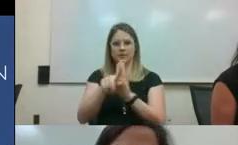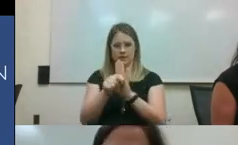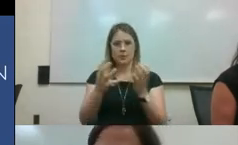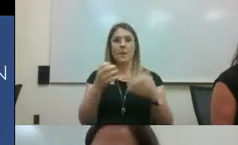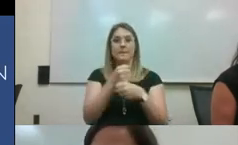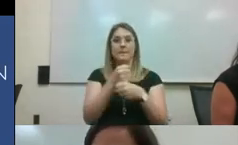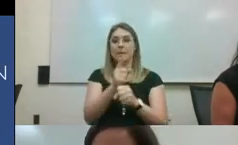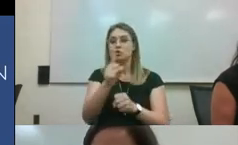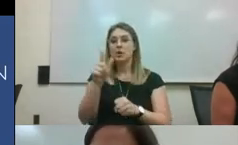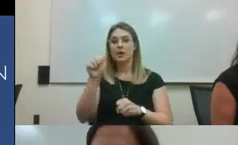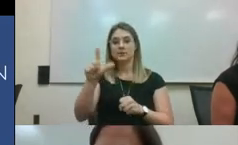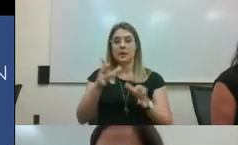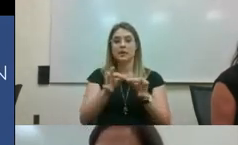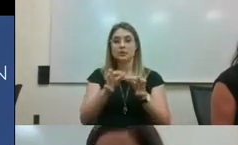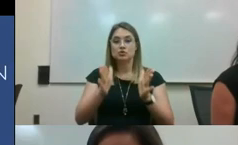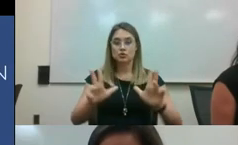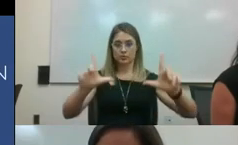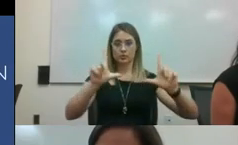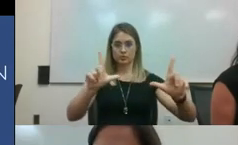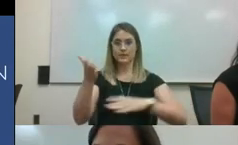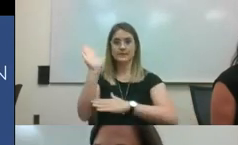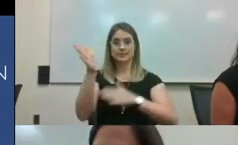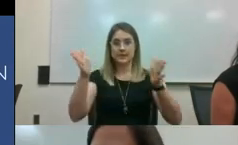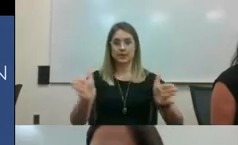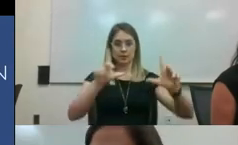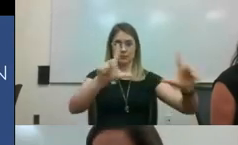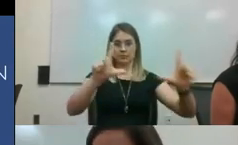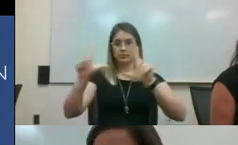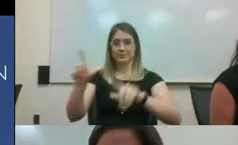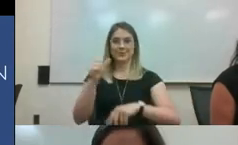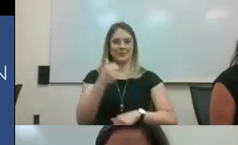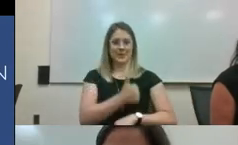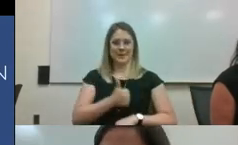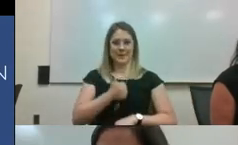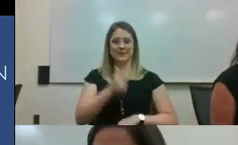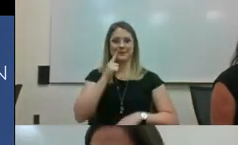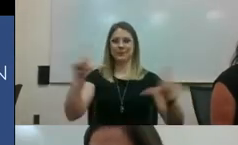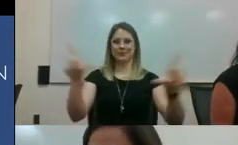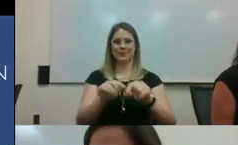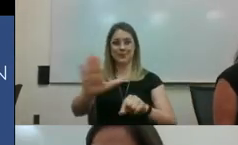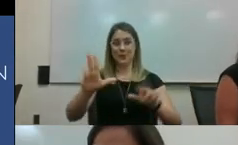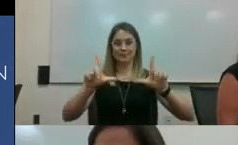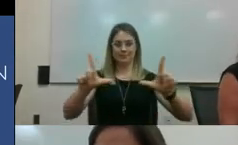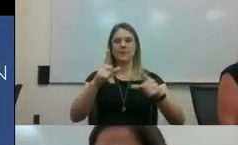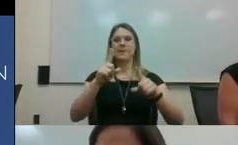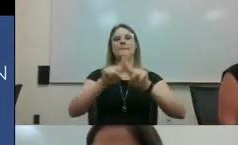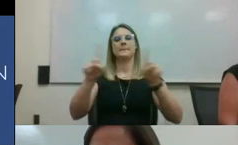and the ASL interpreter videos are front and center. So, apologies for doing that but it'll just make our process